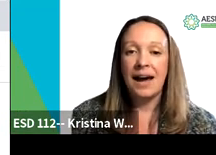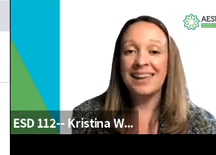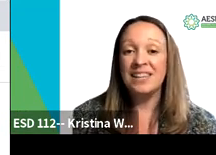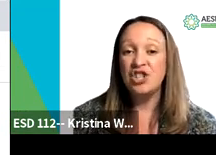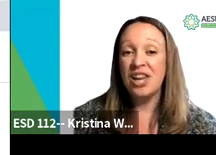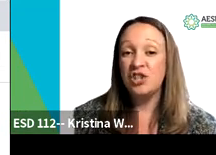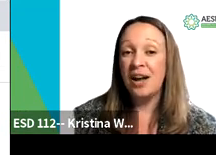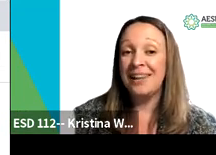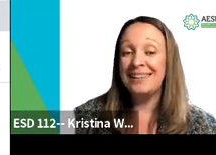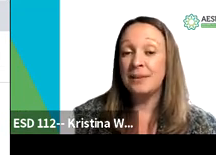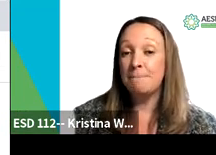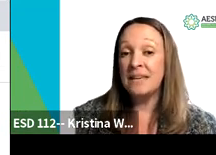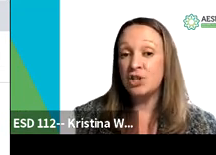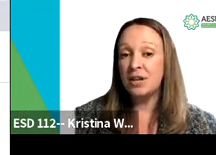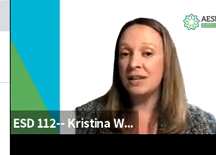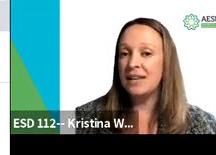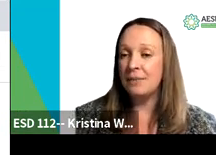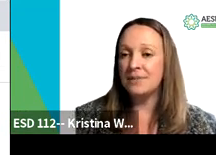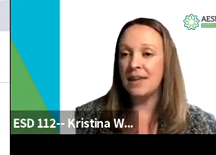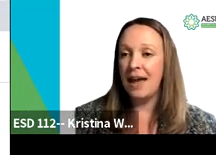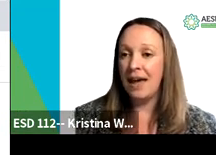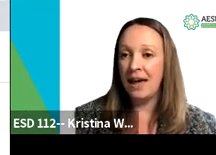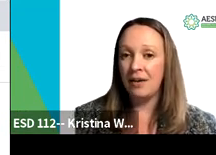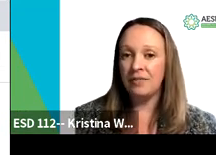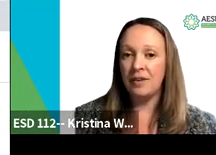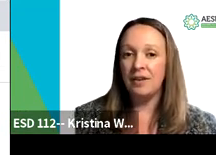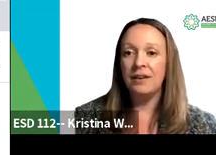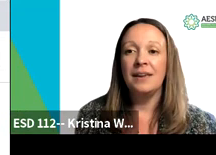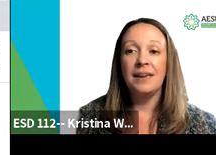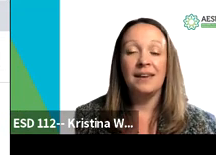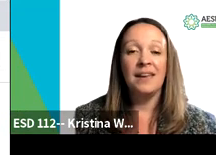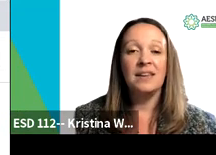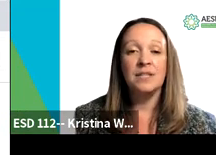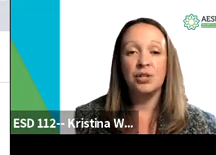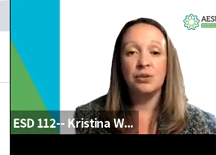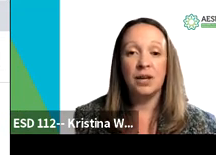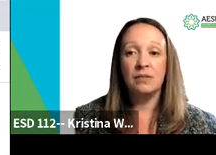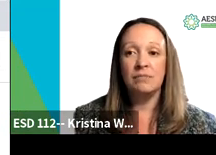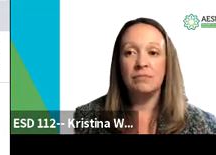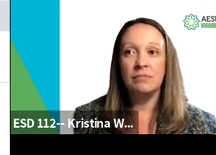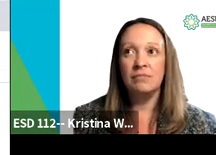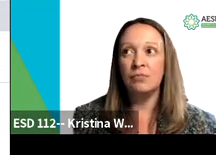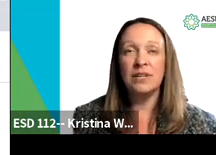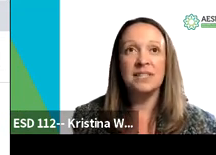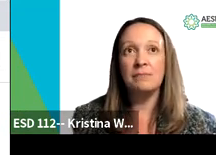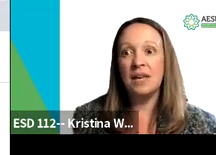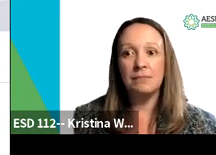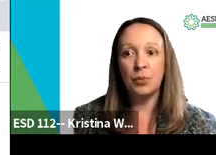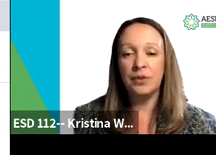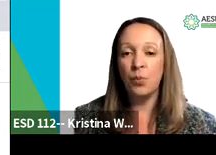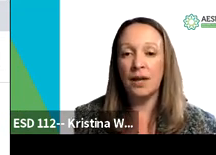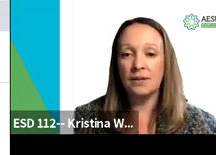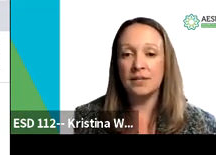ESD 112-- Kristina Wambold: I can change how many submission attempts. They have can a student resubmit more than once.